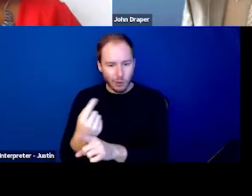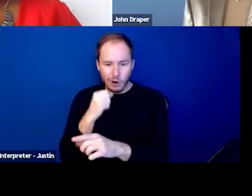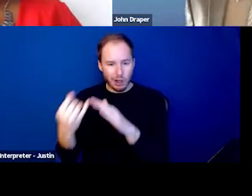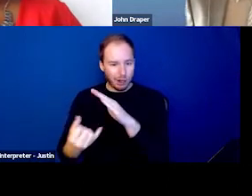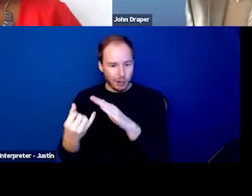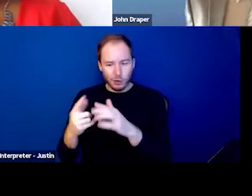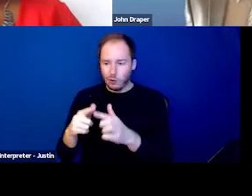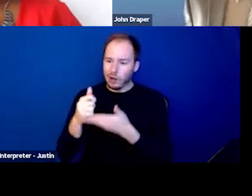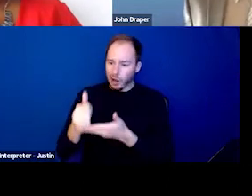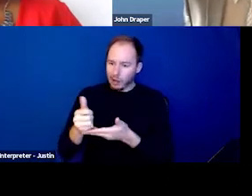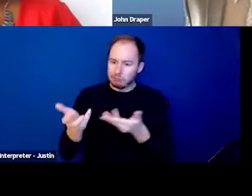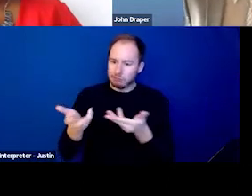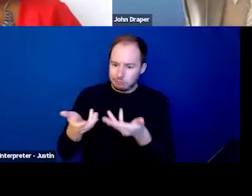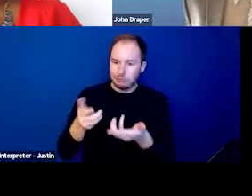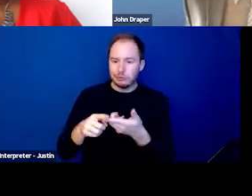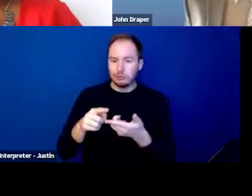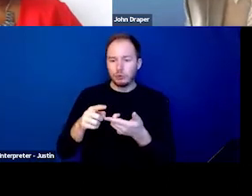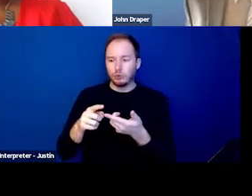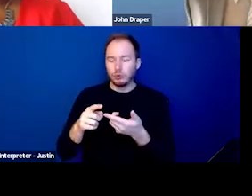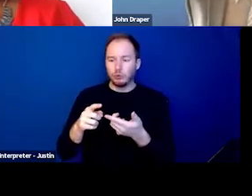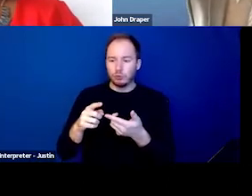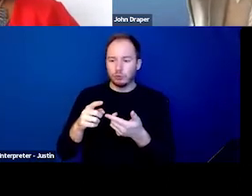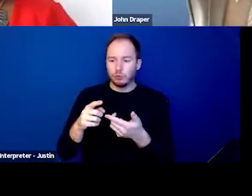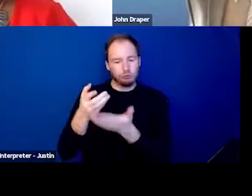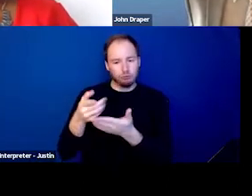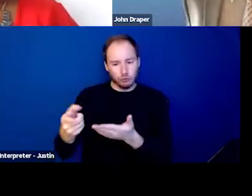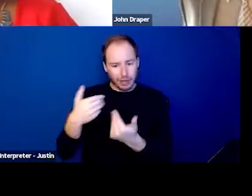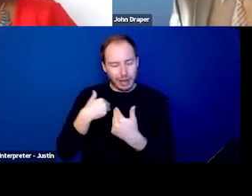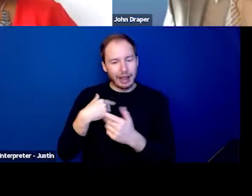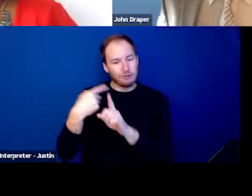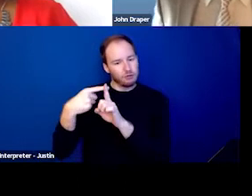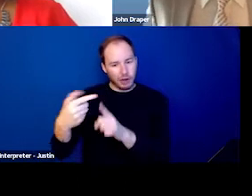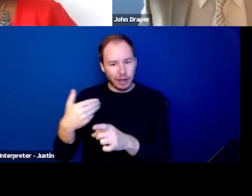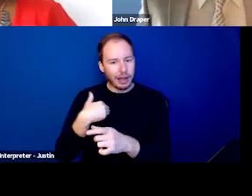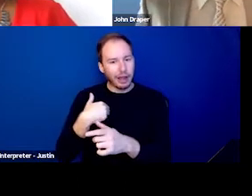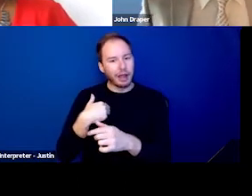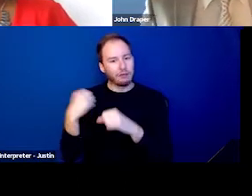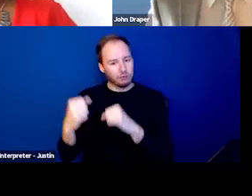And then help activate their own strengths, and supports in their lives. And we're very effective at doing that.